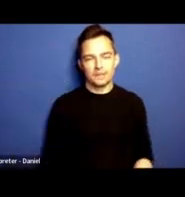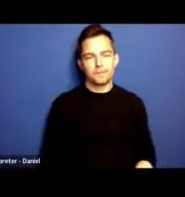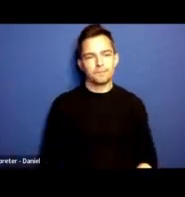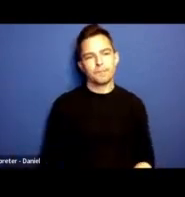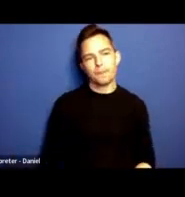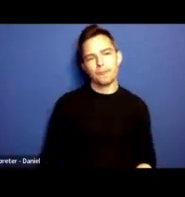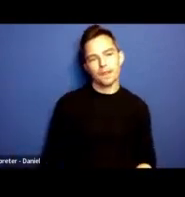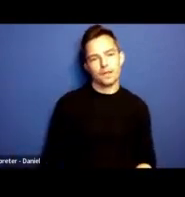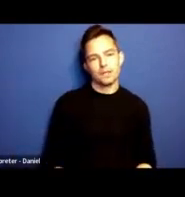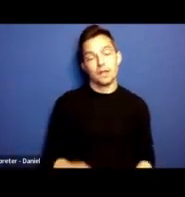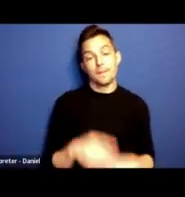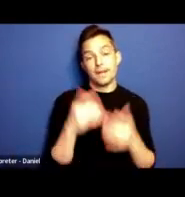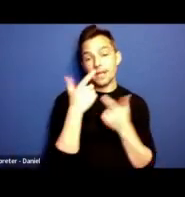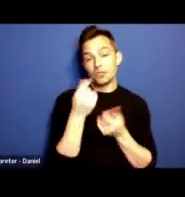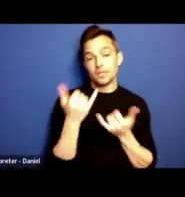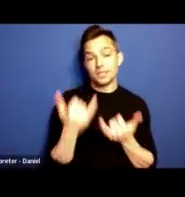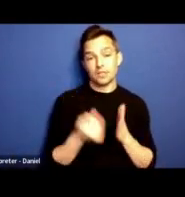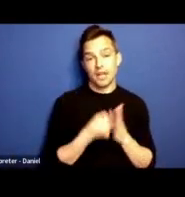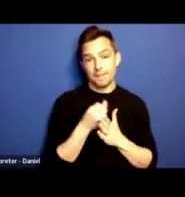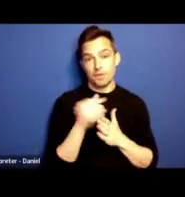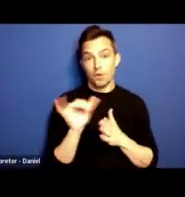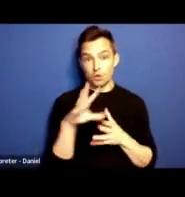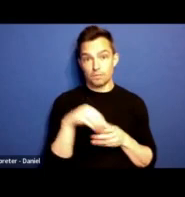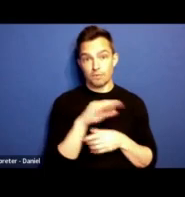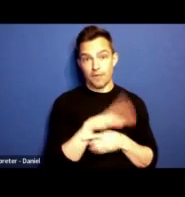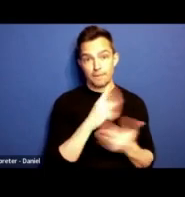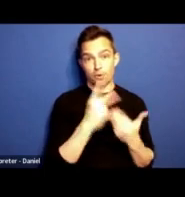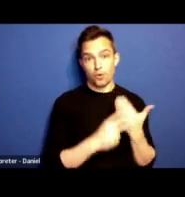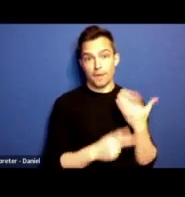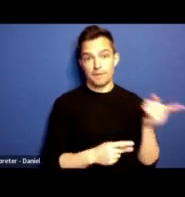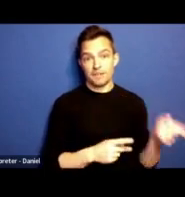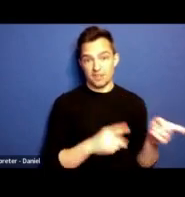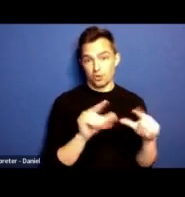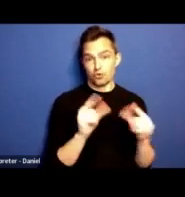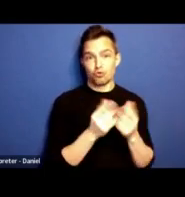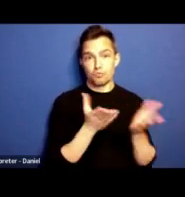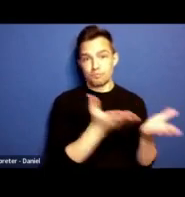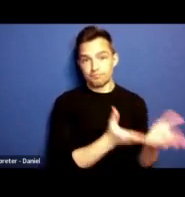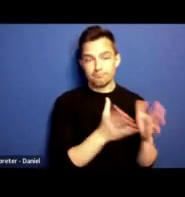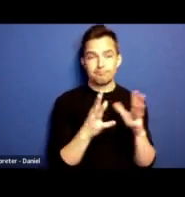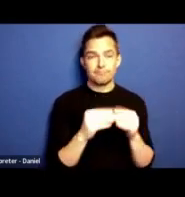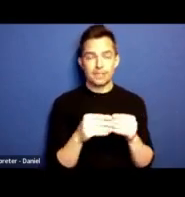interesting to me now is also part of that program, there was a group that was meeting it was a strategies for living with